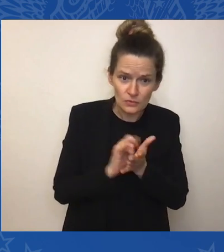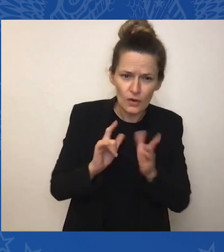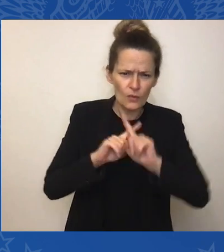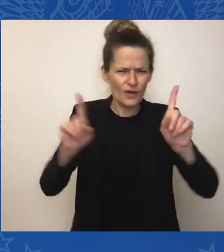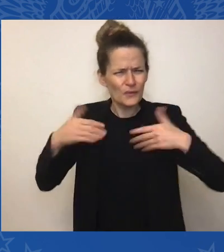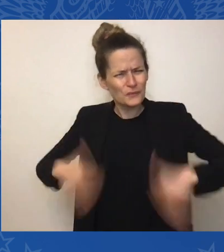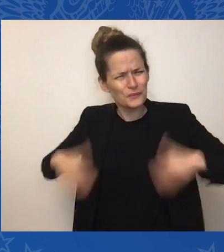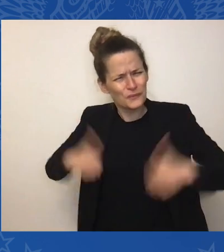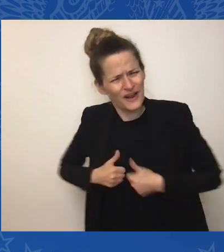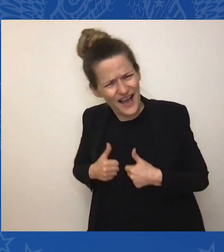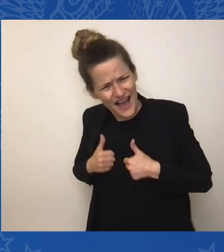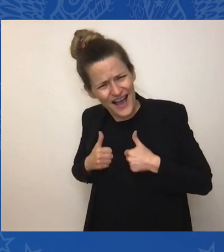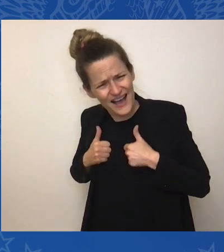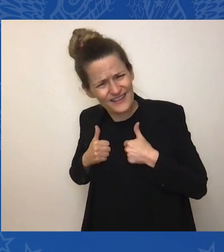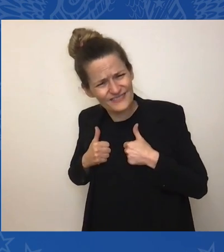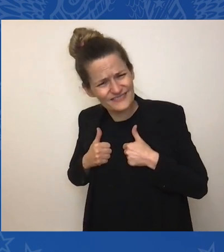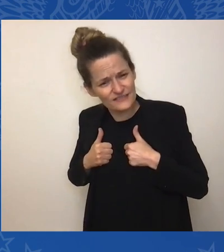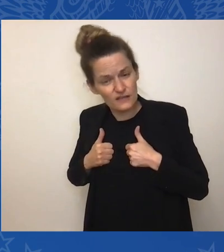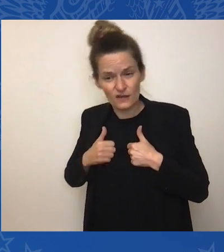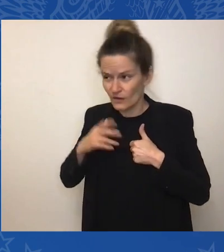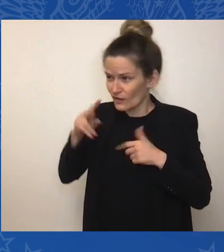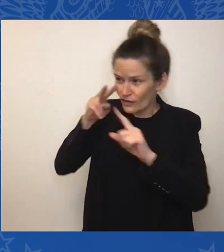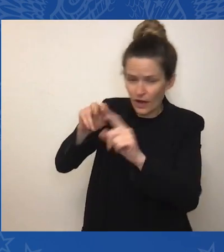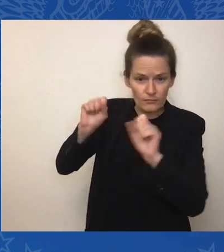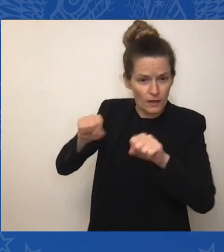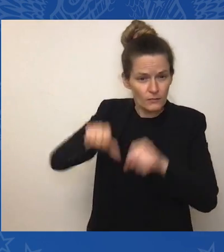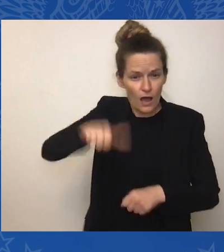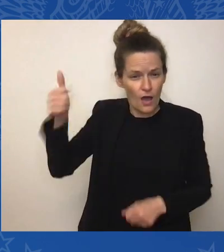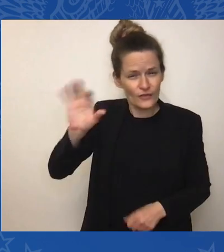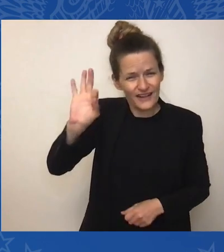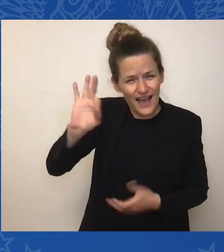and family members, and many of your lives.